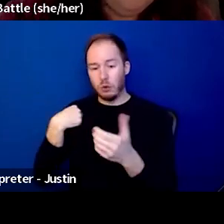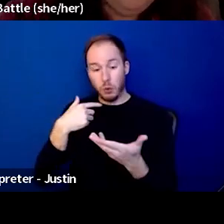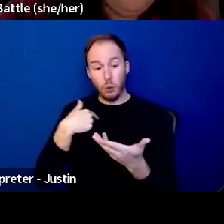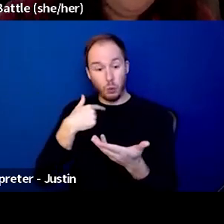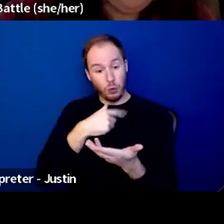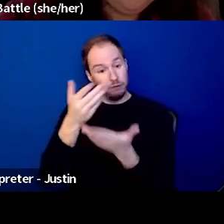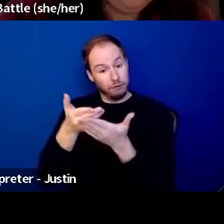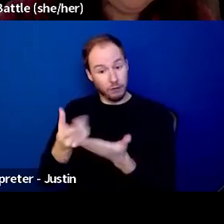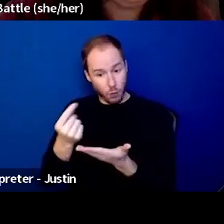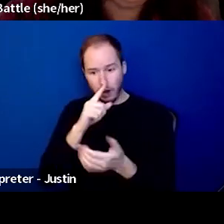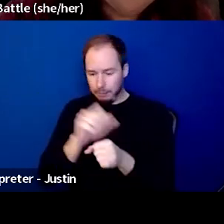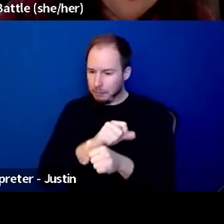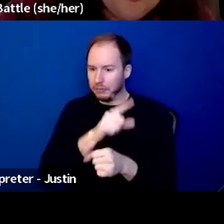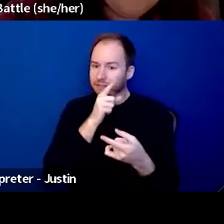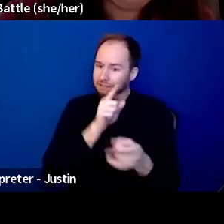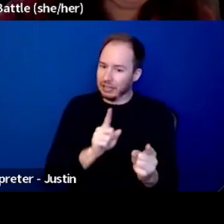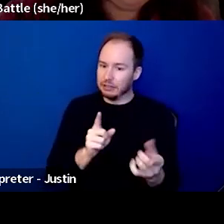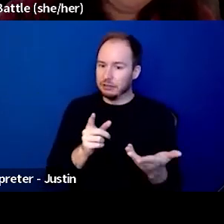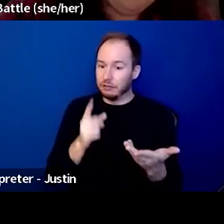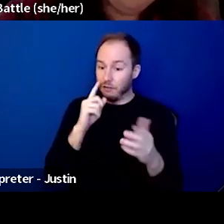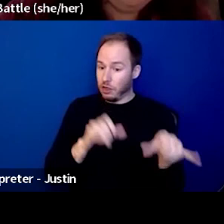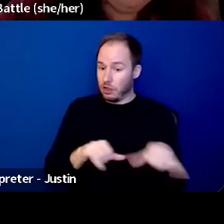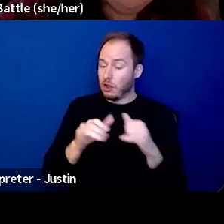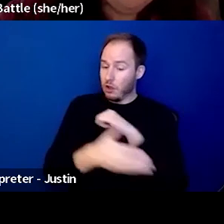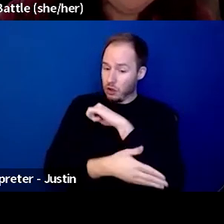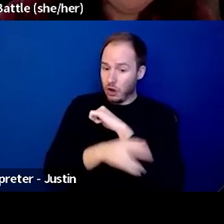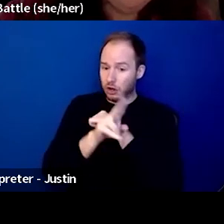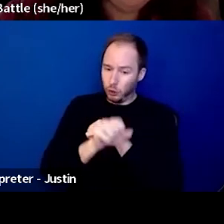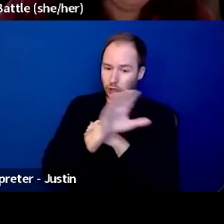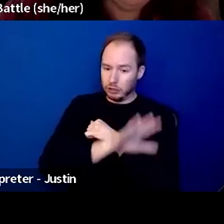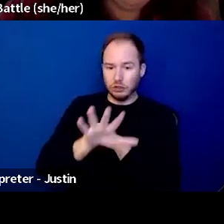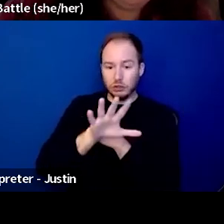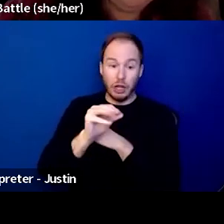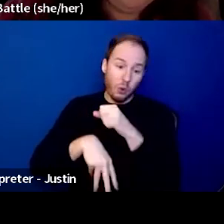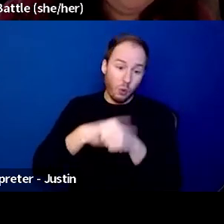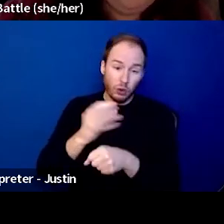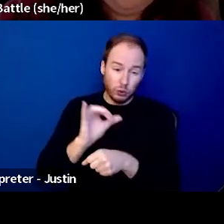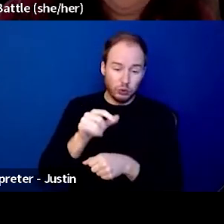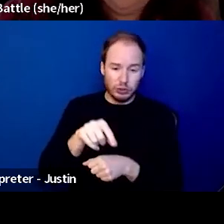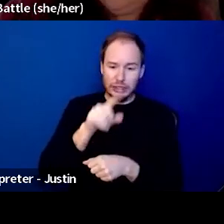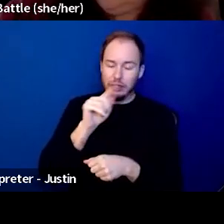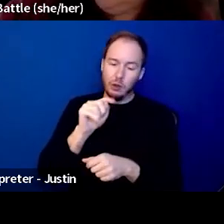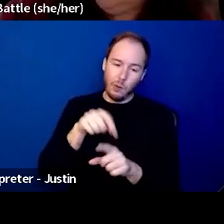And so they are not only the standards for this country, but have been standards really throughout the world. This is the only what they would